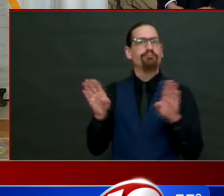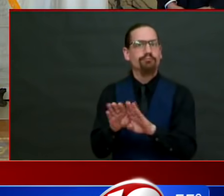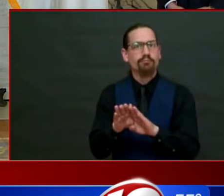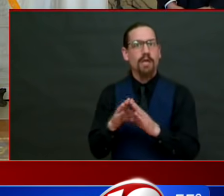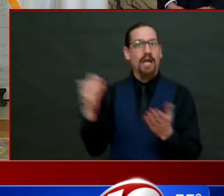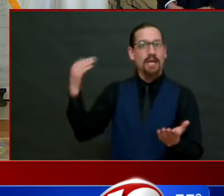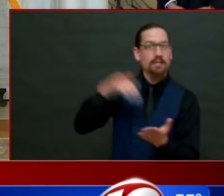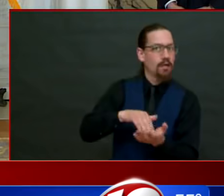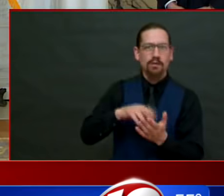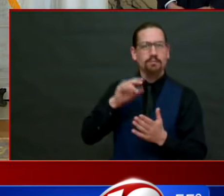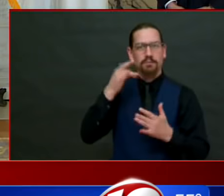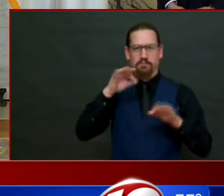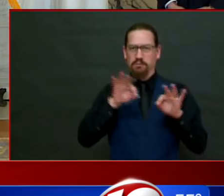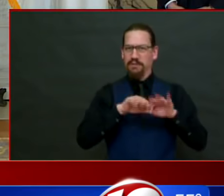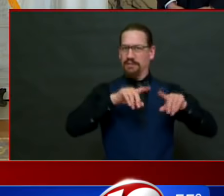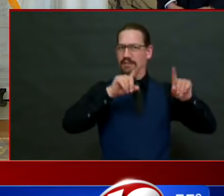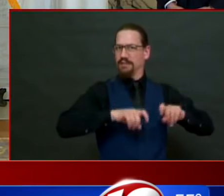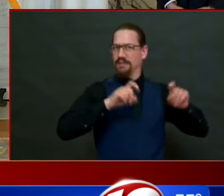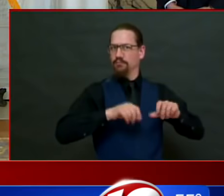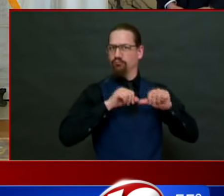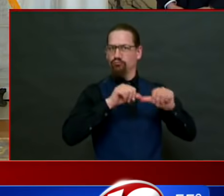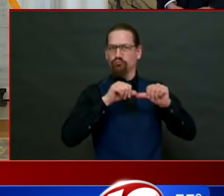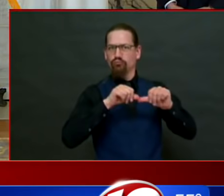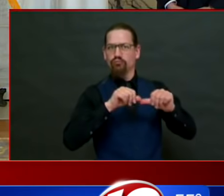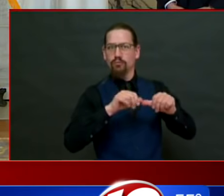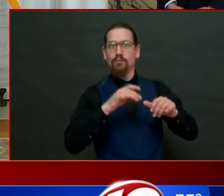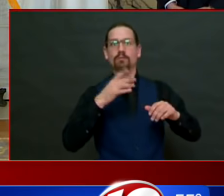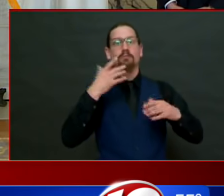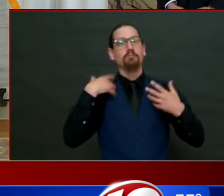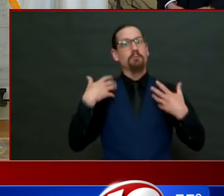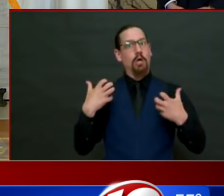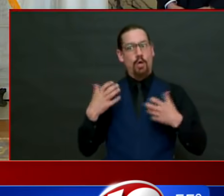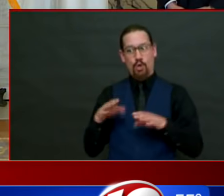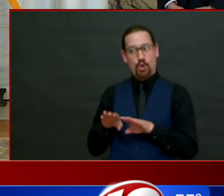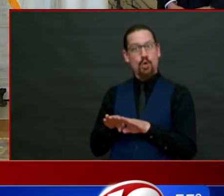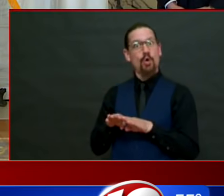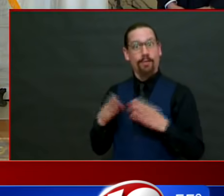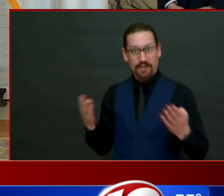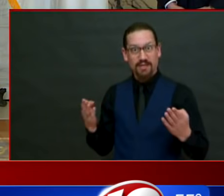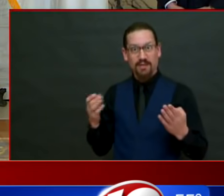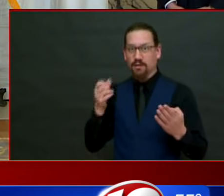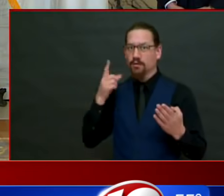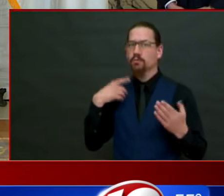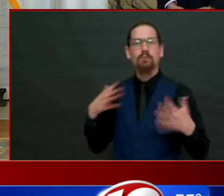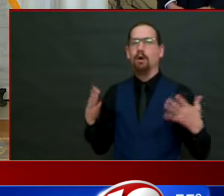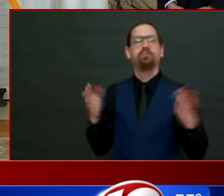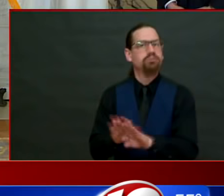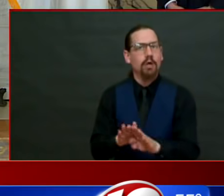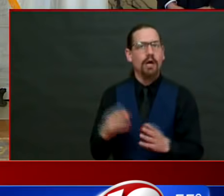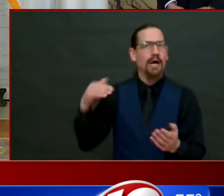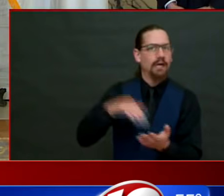I WANT TO MAKE THAT CLEAR. THAT IS MY TOP GOAL. ONCE WE START THE PROCESS OF